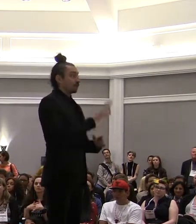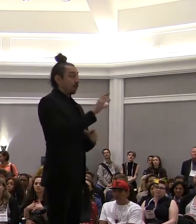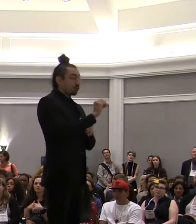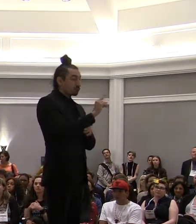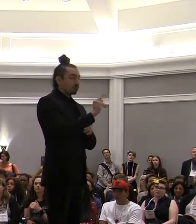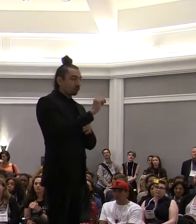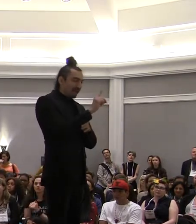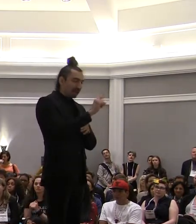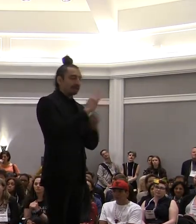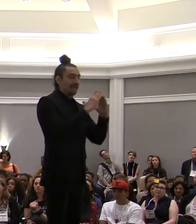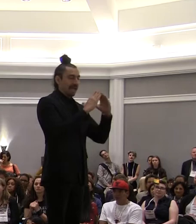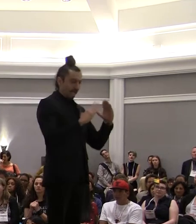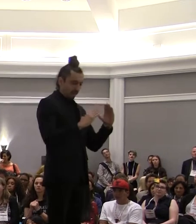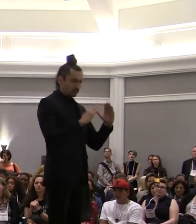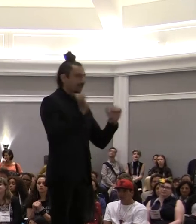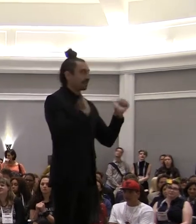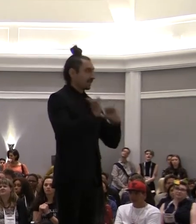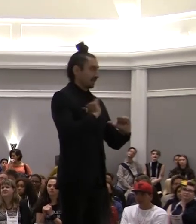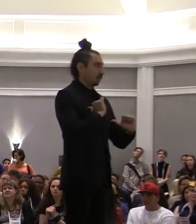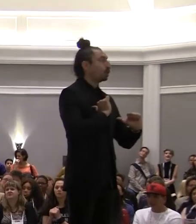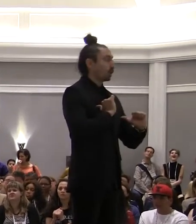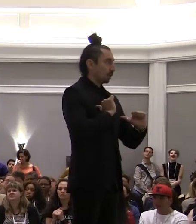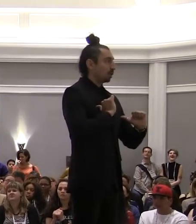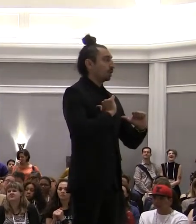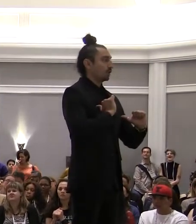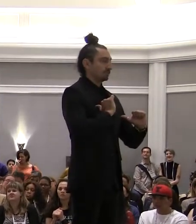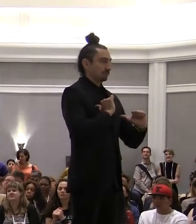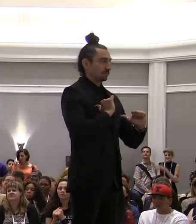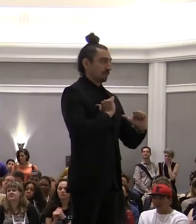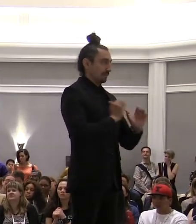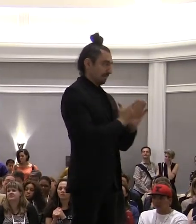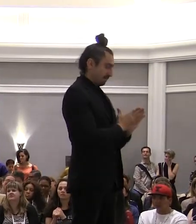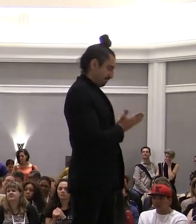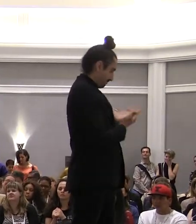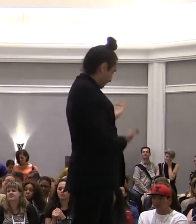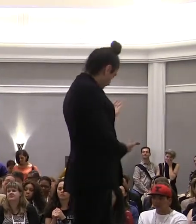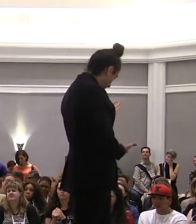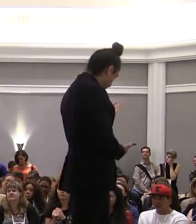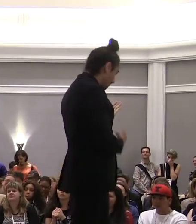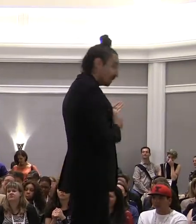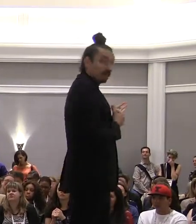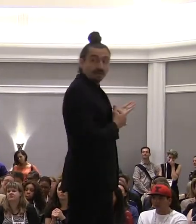I have my handy-handy notebook here. We are along with my colleagues